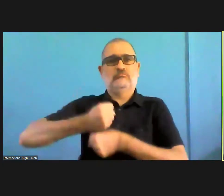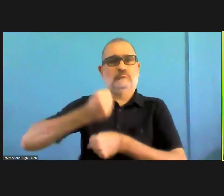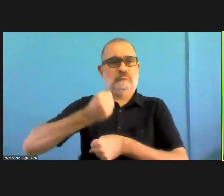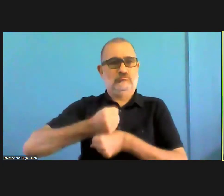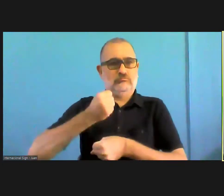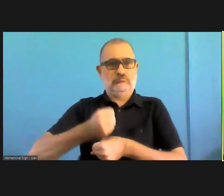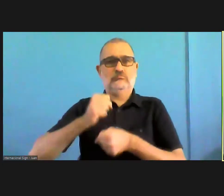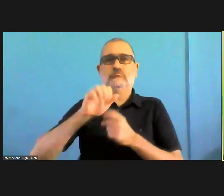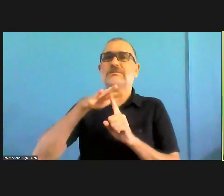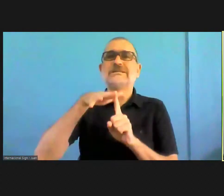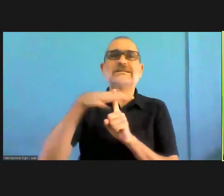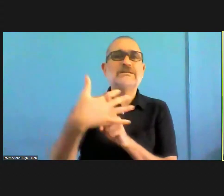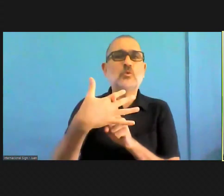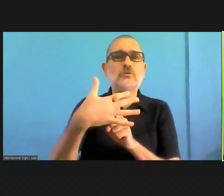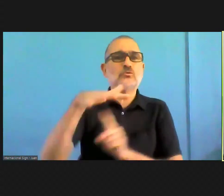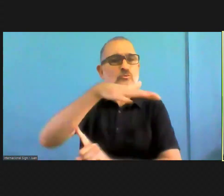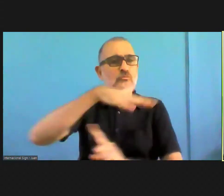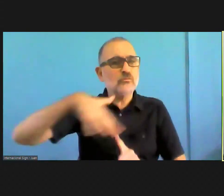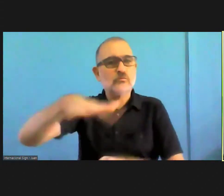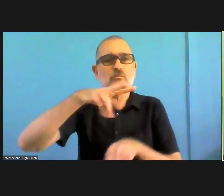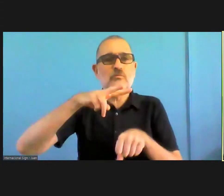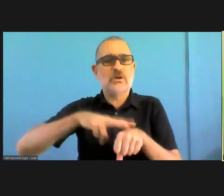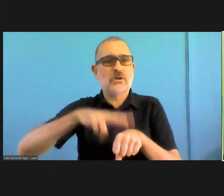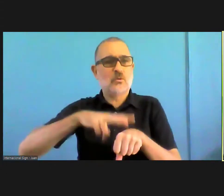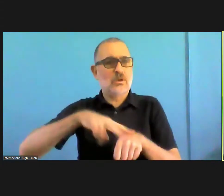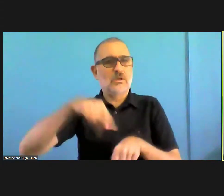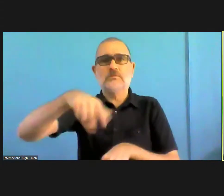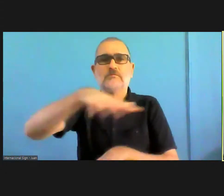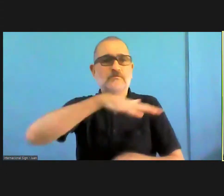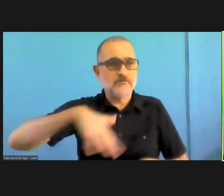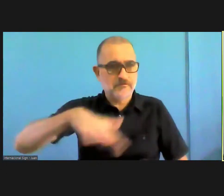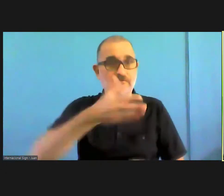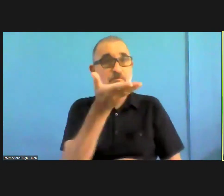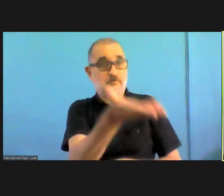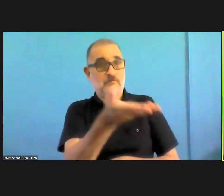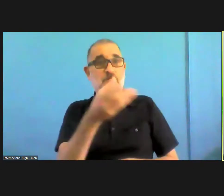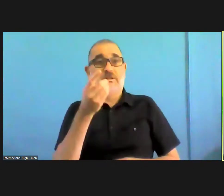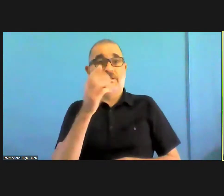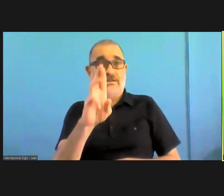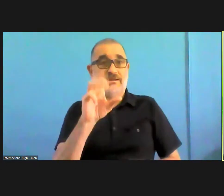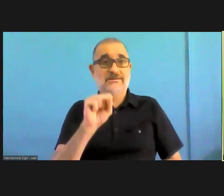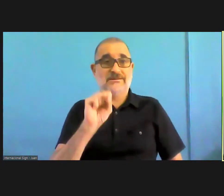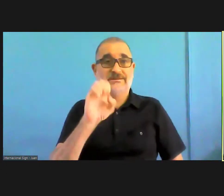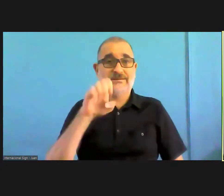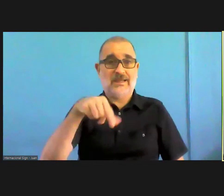DR SEQ UERA: Thank you, vice Minister.